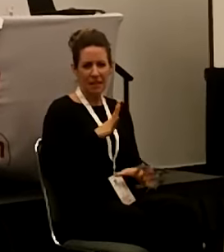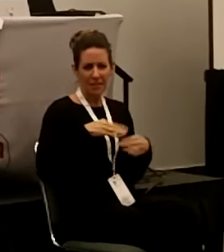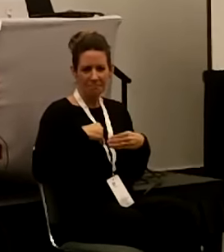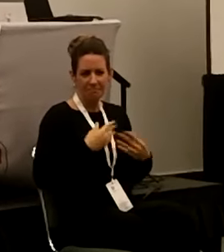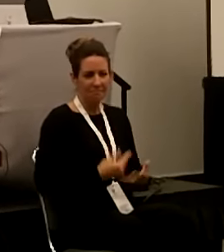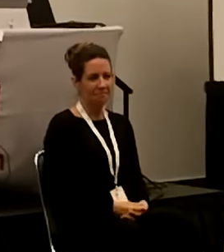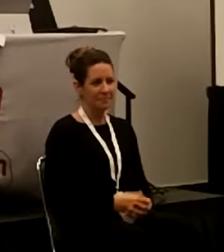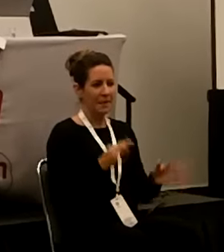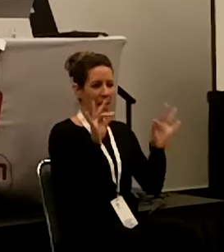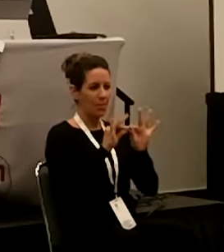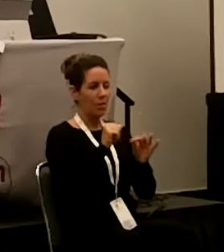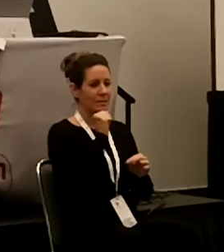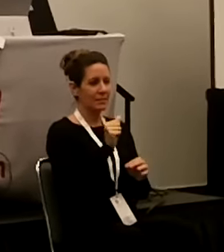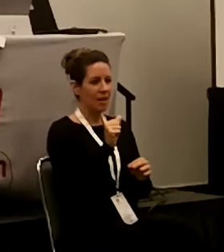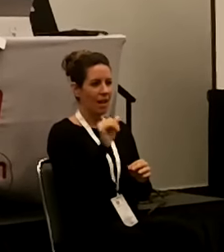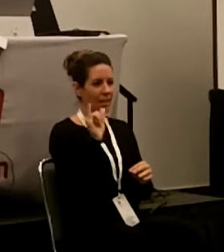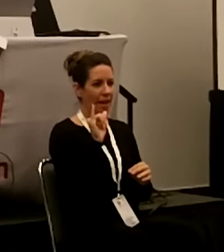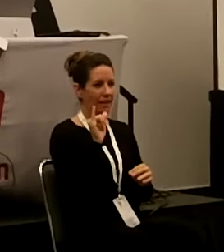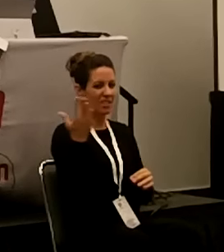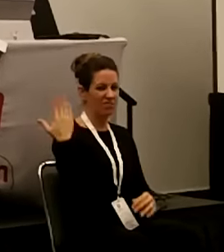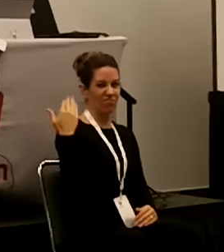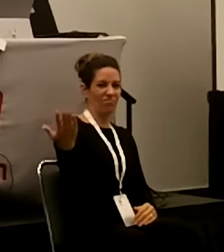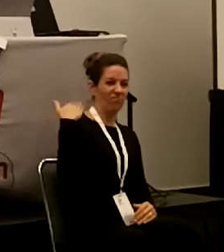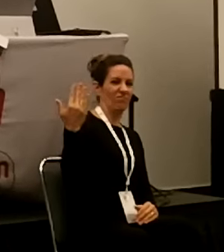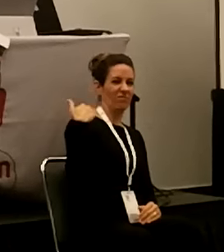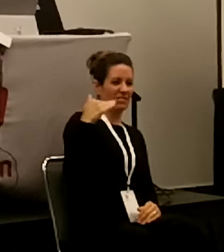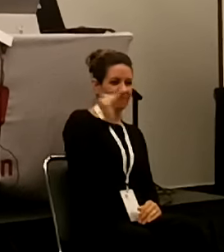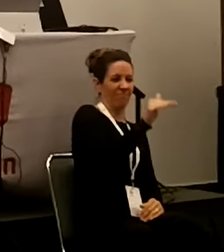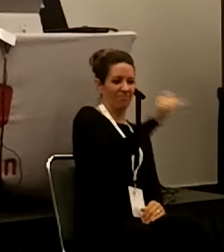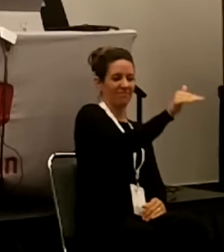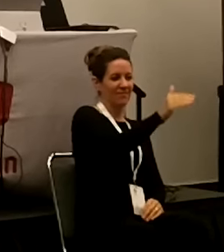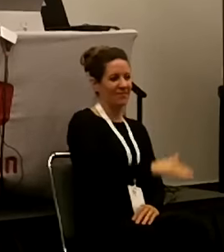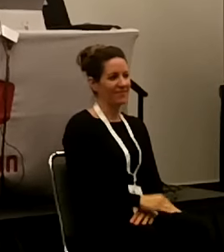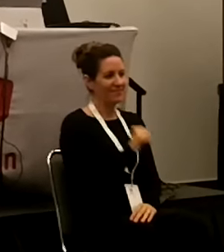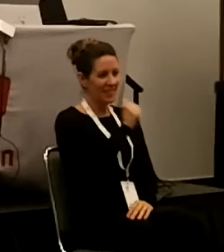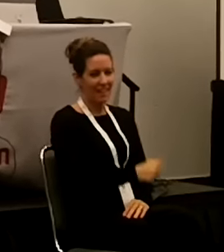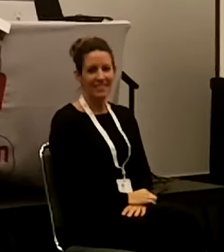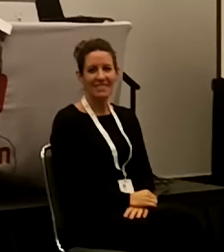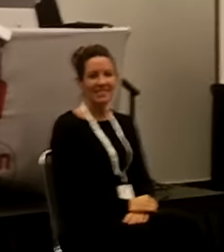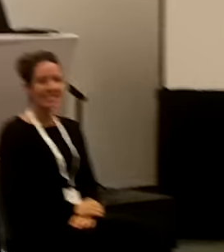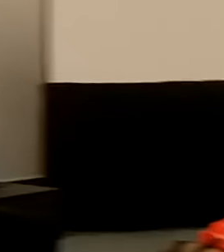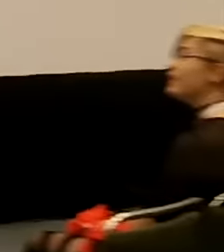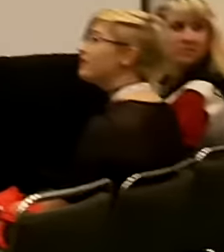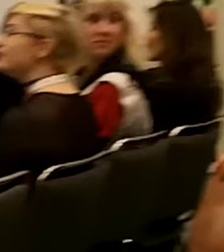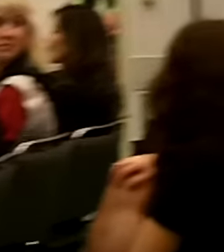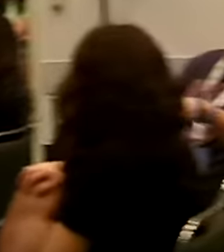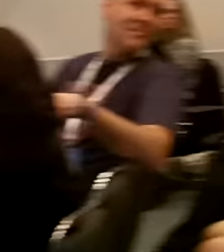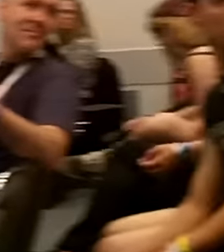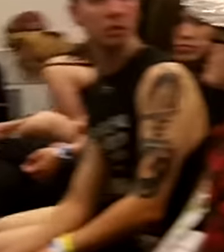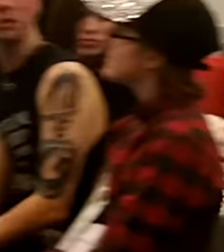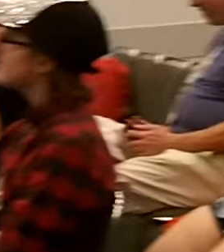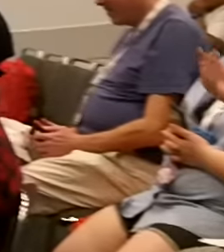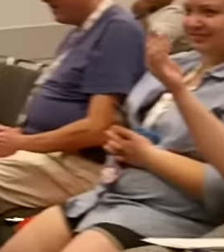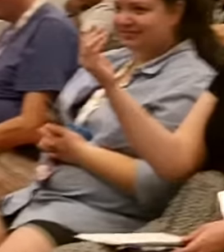just make sure it's not really, really hard or anything like that. So, this is the first panel I've been in where I've seen